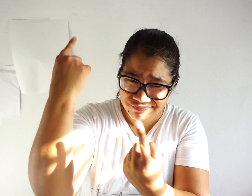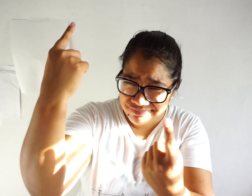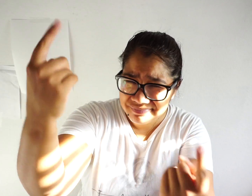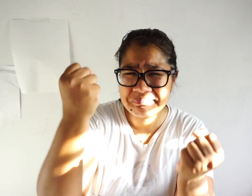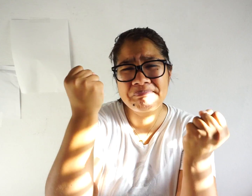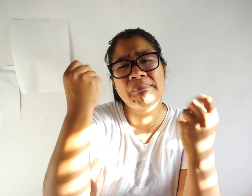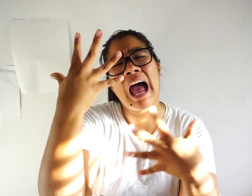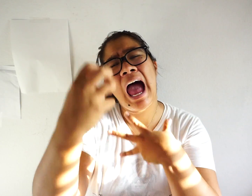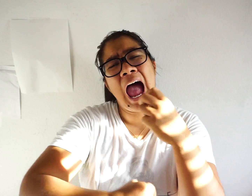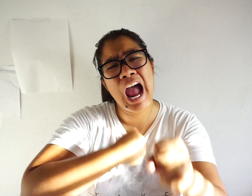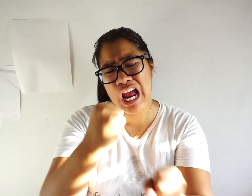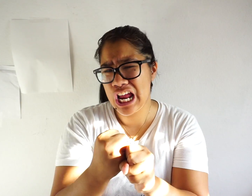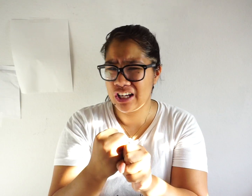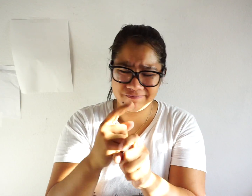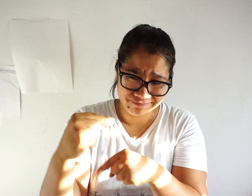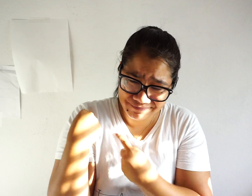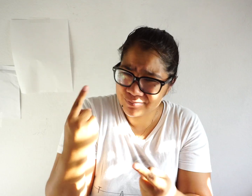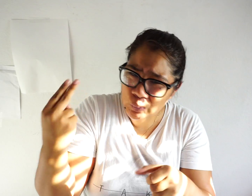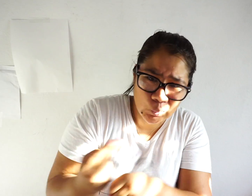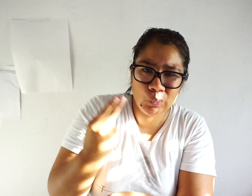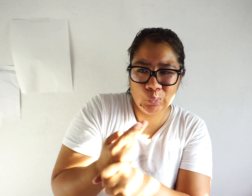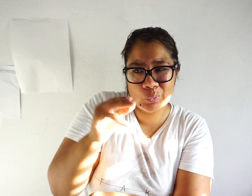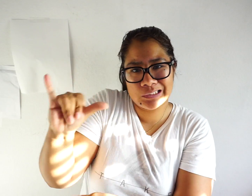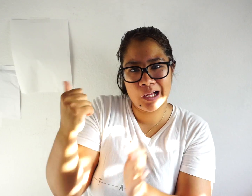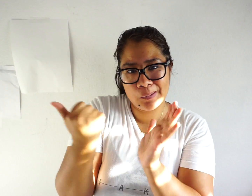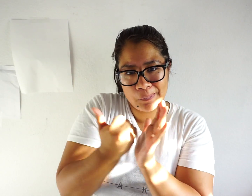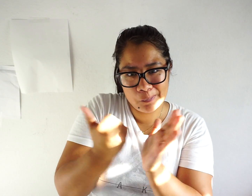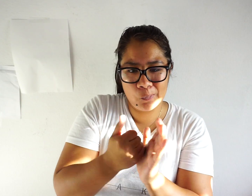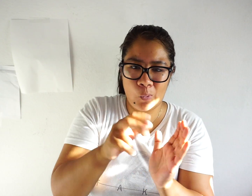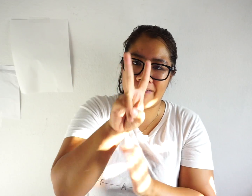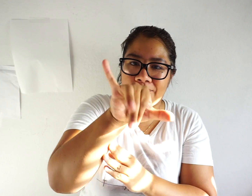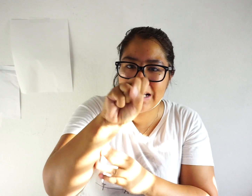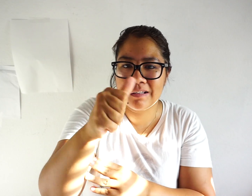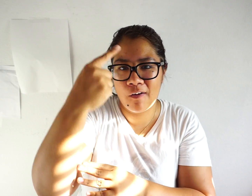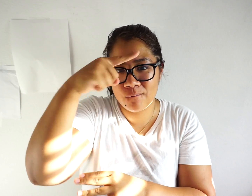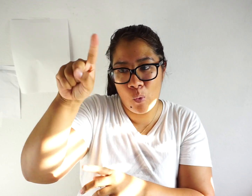They have been using the visas stamps for many, many years